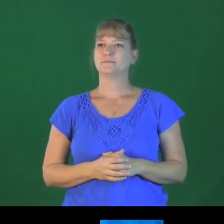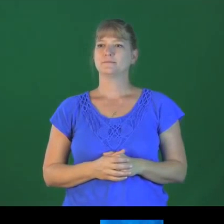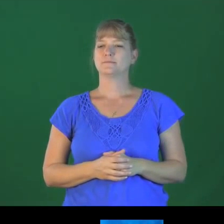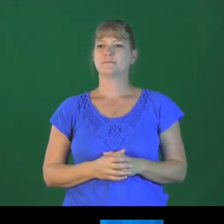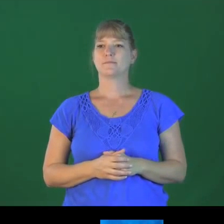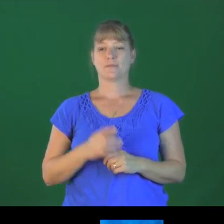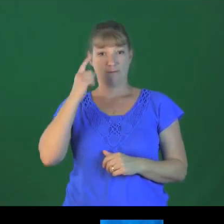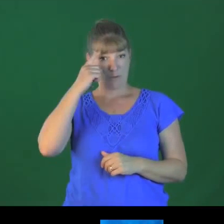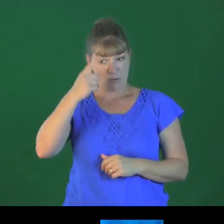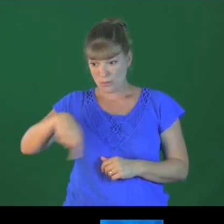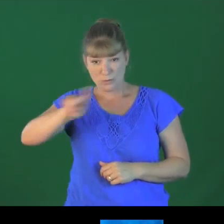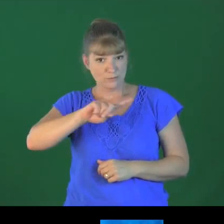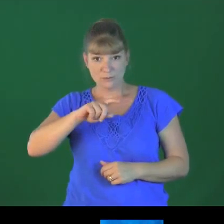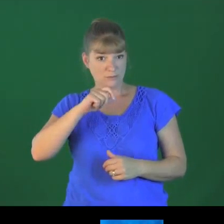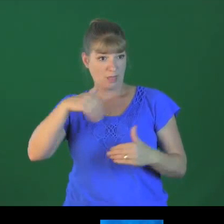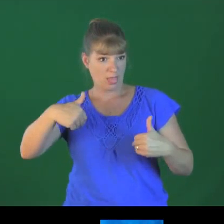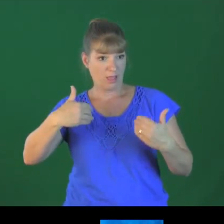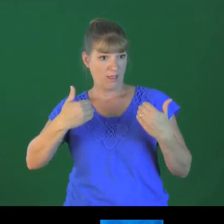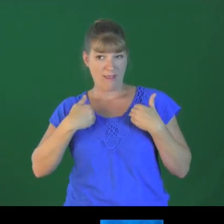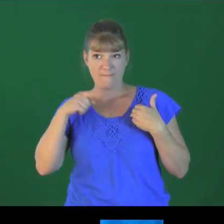For those of you, who don't already have this service